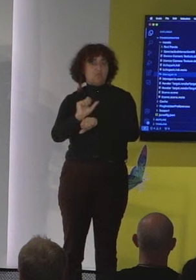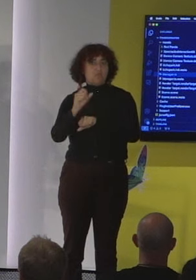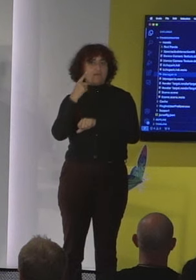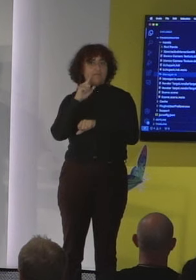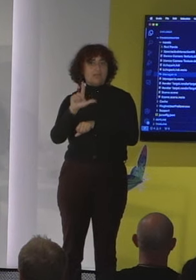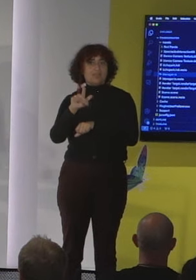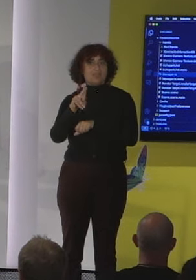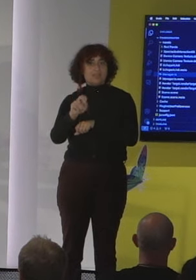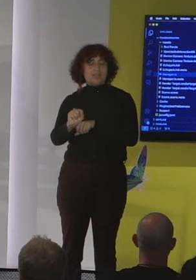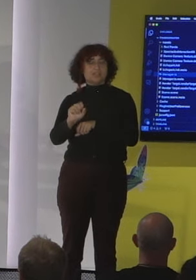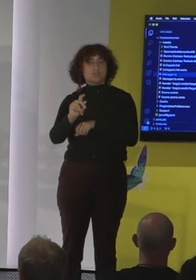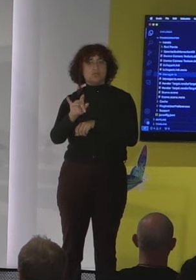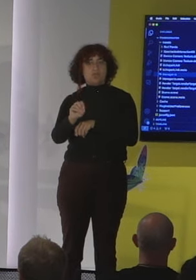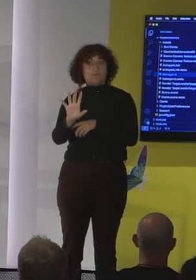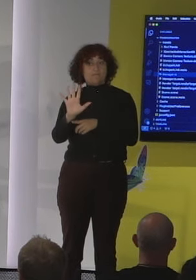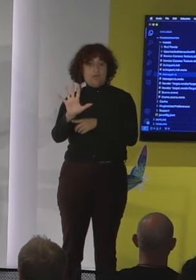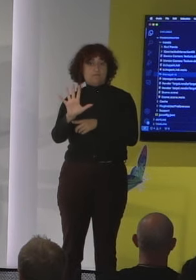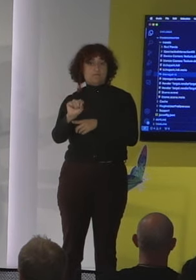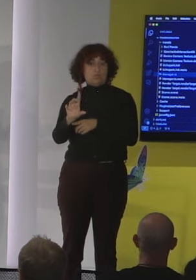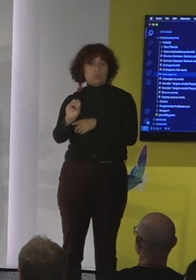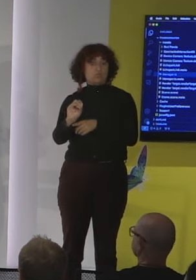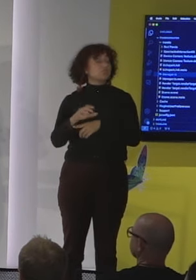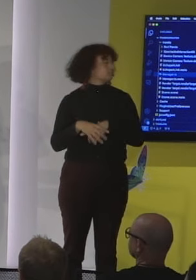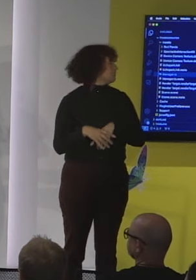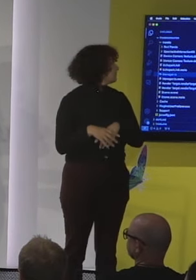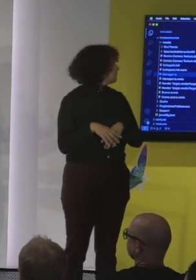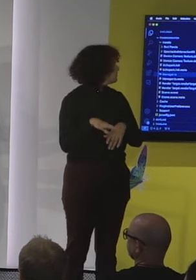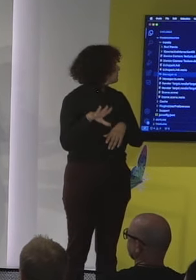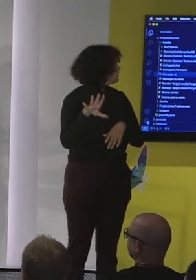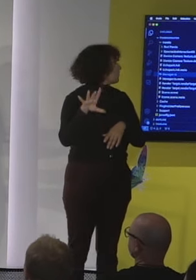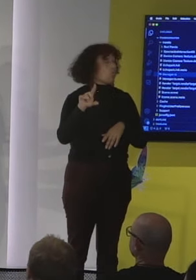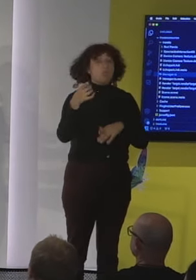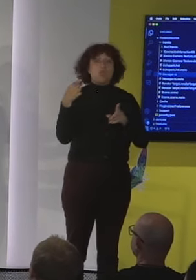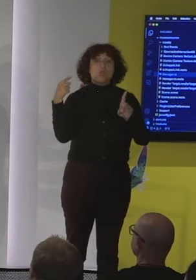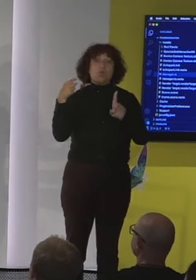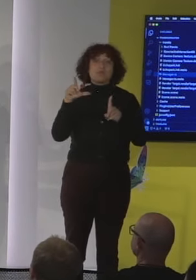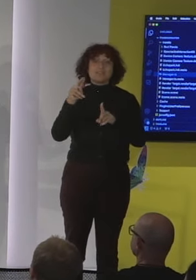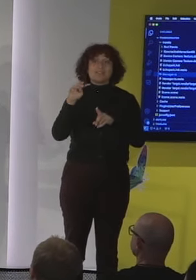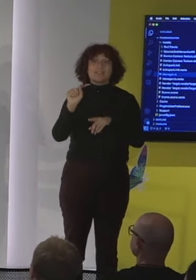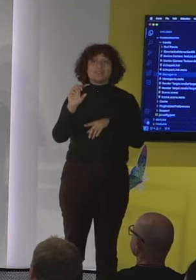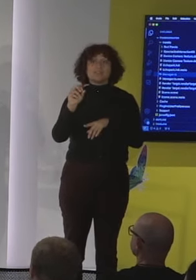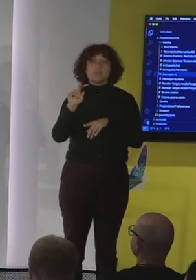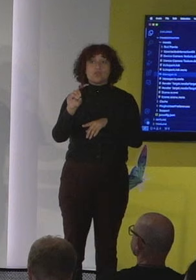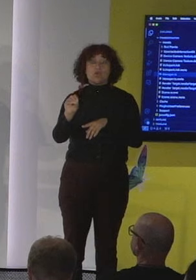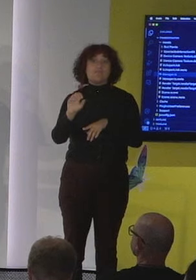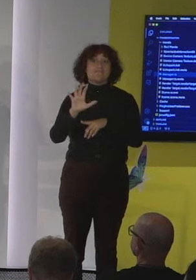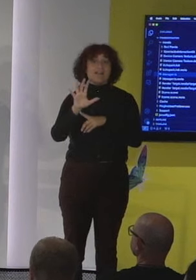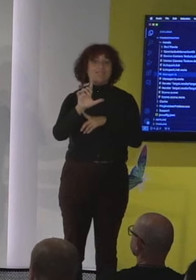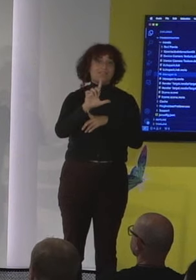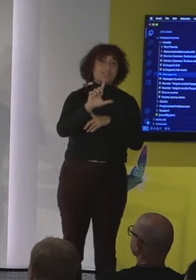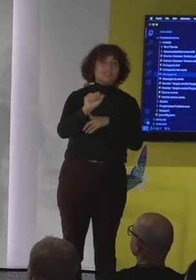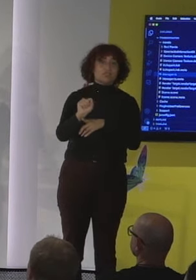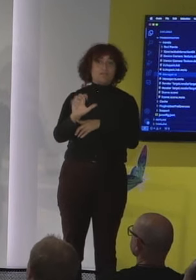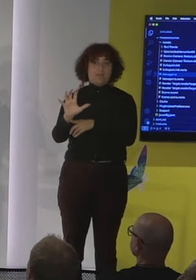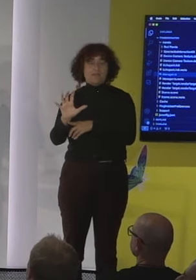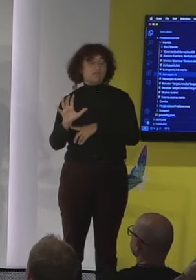We wanted to, one of the goals of Lens Studio 5 is for people to be able to create more complex projects.